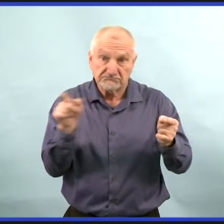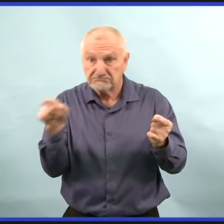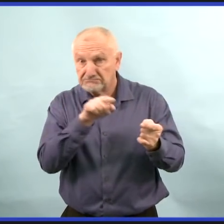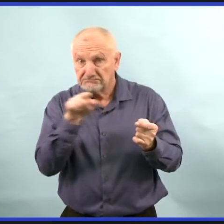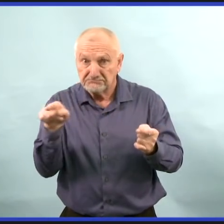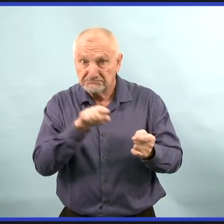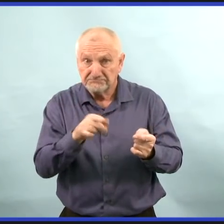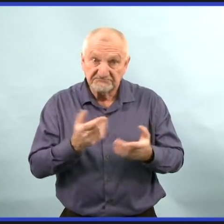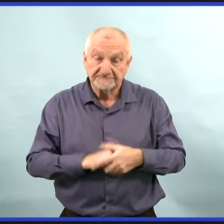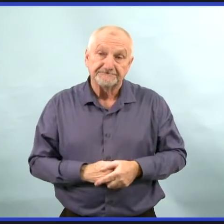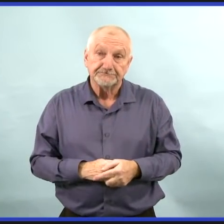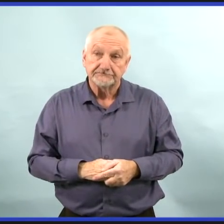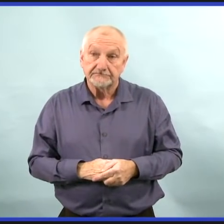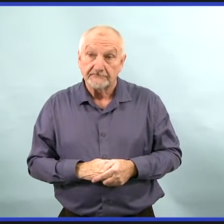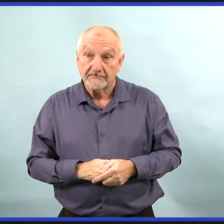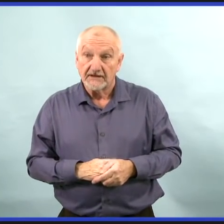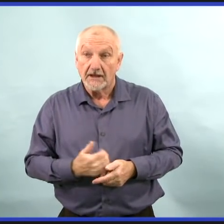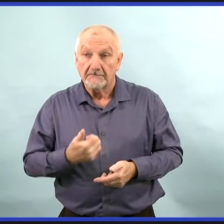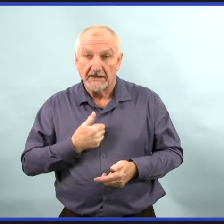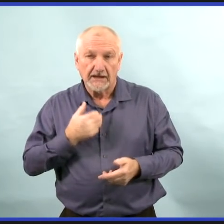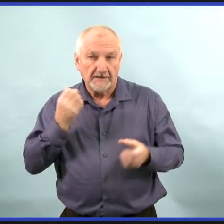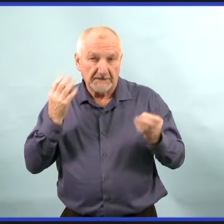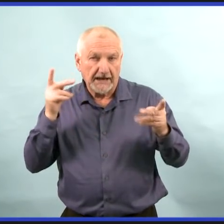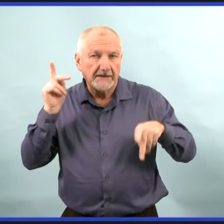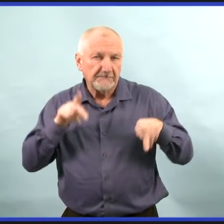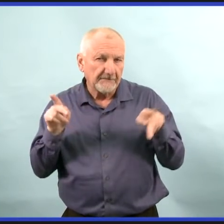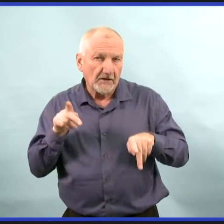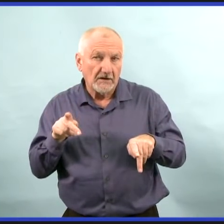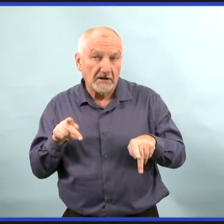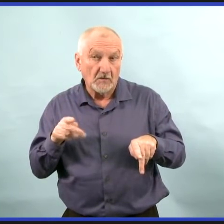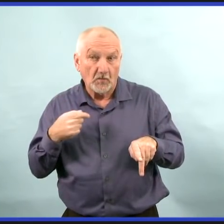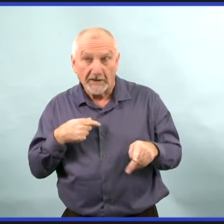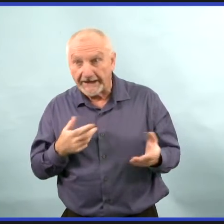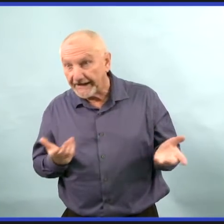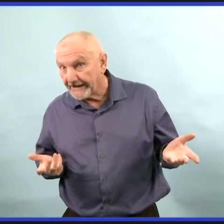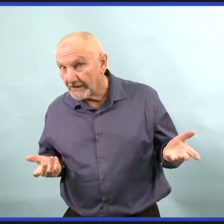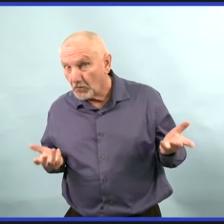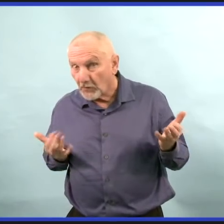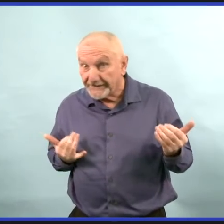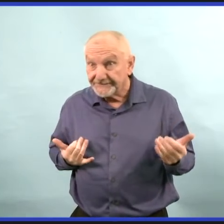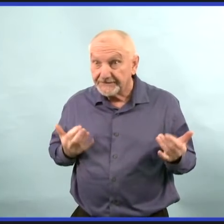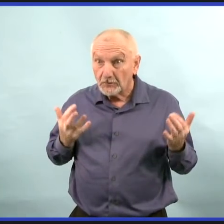people myself included we were kind of waiting for this pediatric vaccine rollout as you know